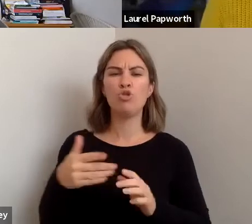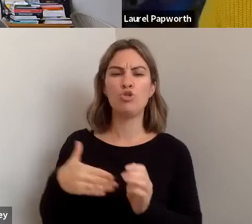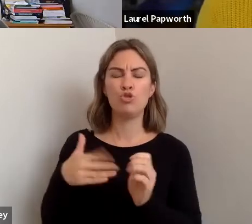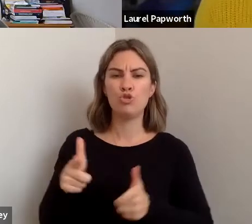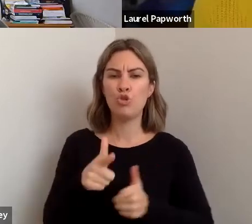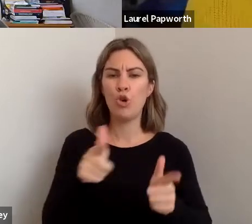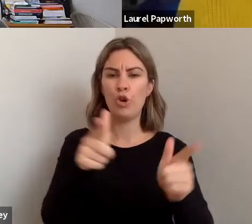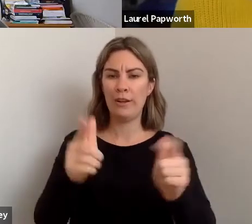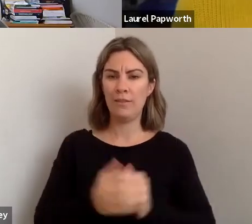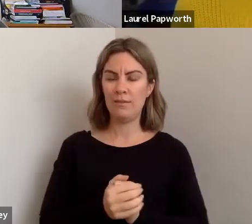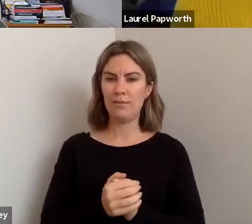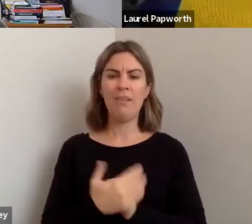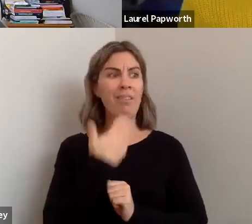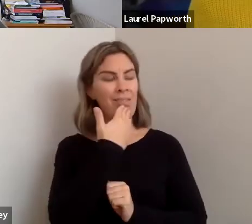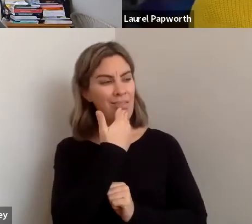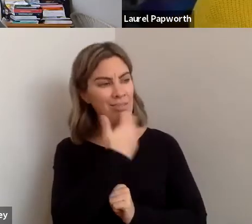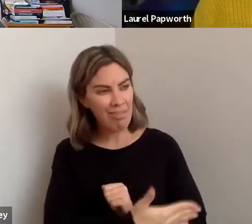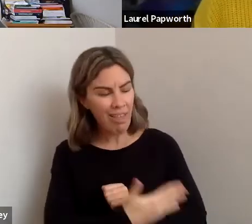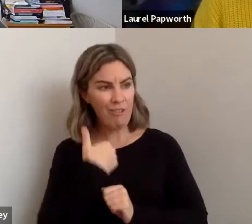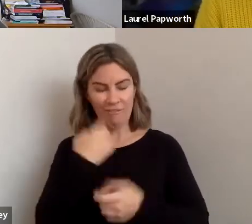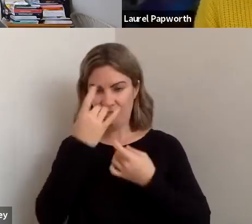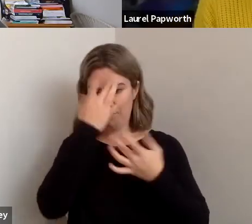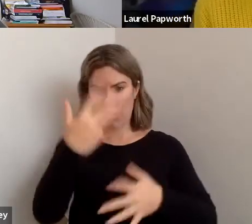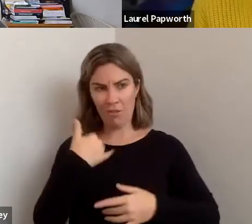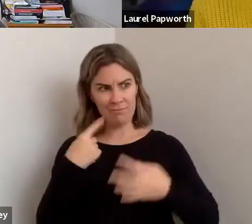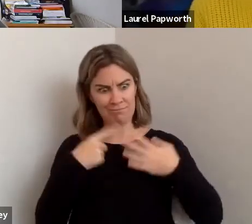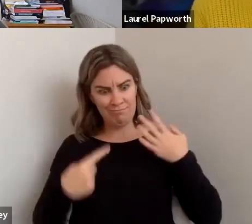Thank you, I forgot I did all those things. So